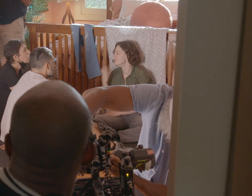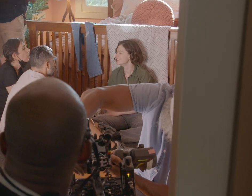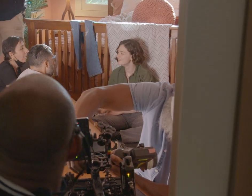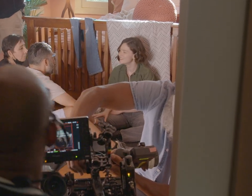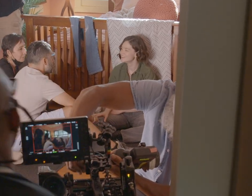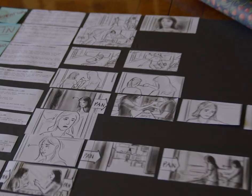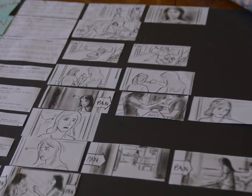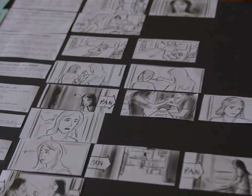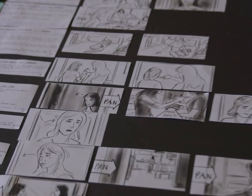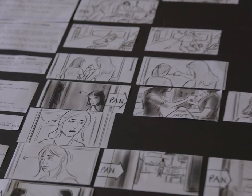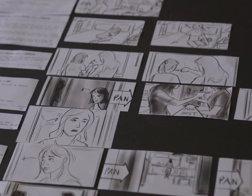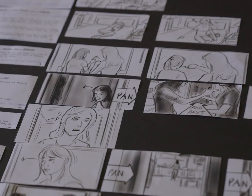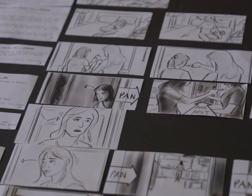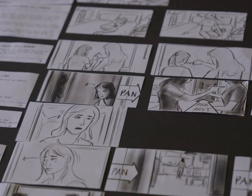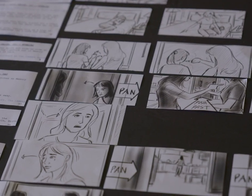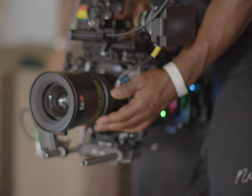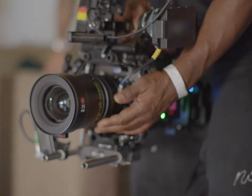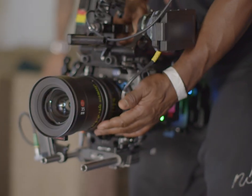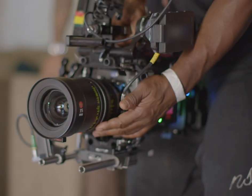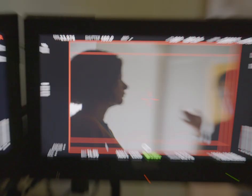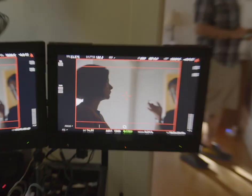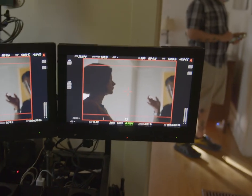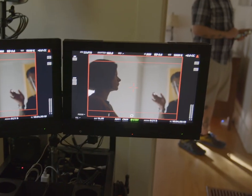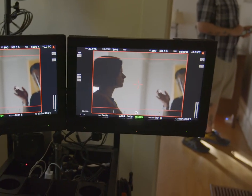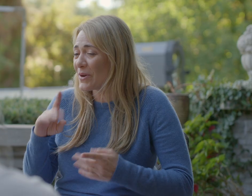All, all the joys under the sun wrapped into one